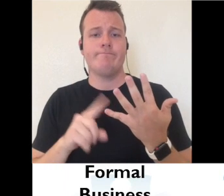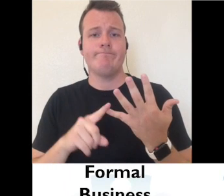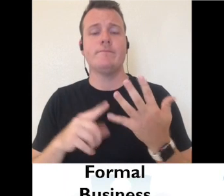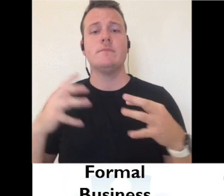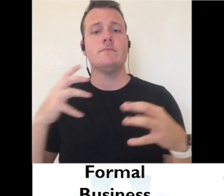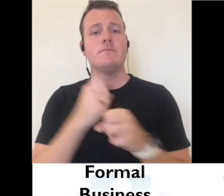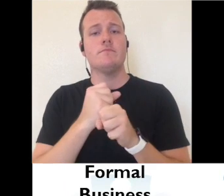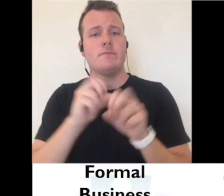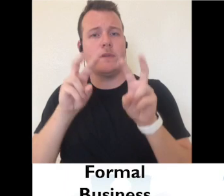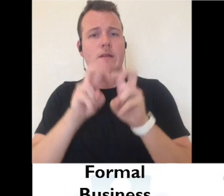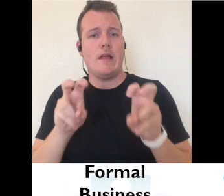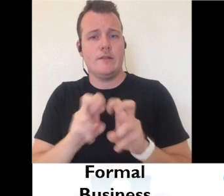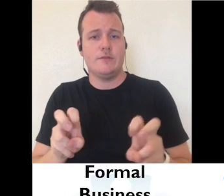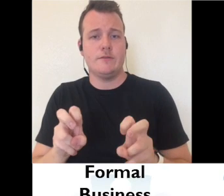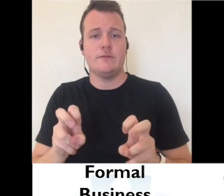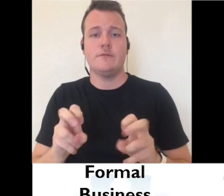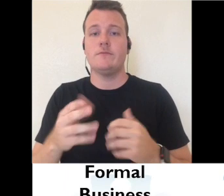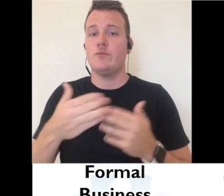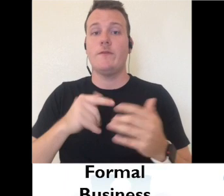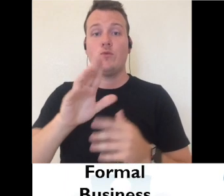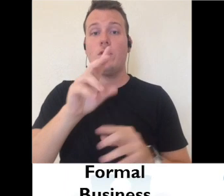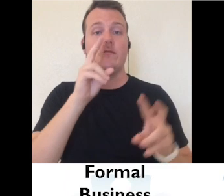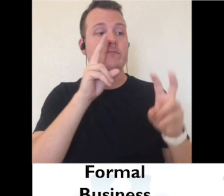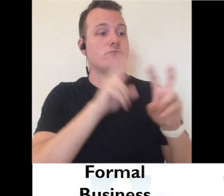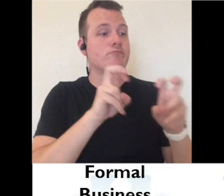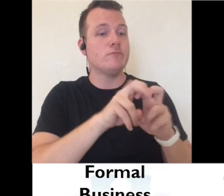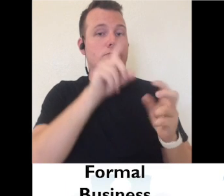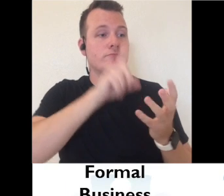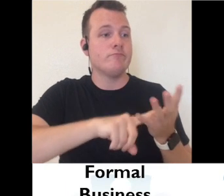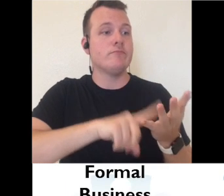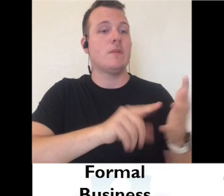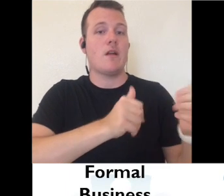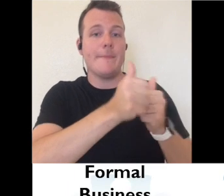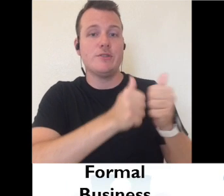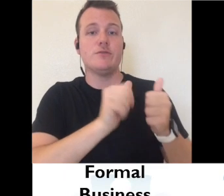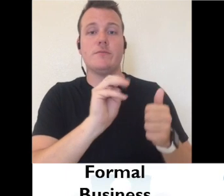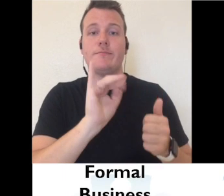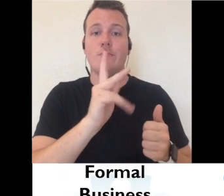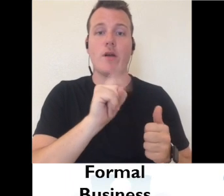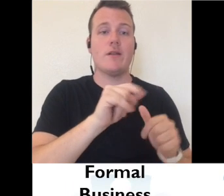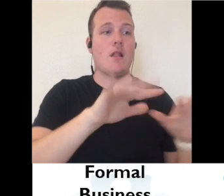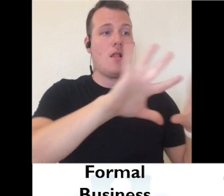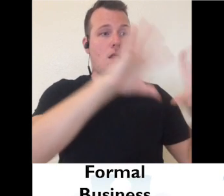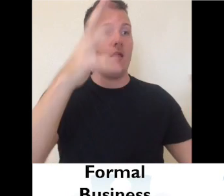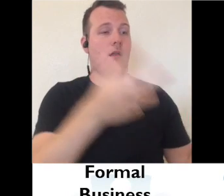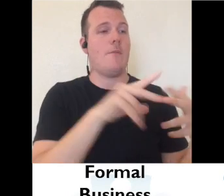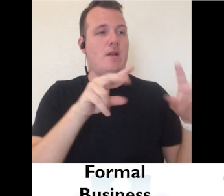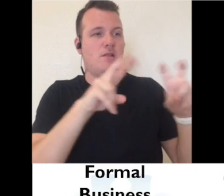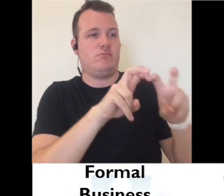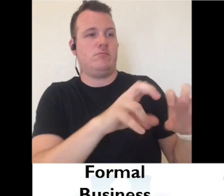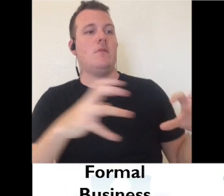some summary decisions that are made. And again all of this stuff in a page or so.